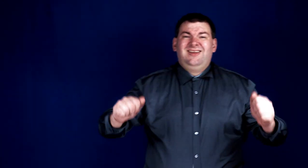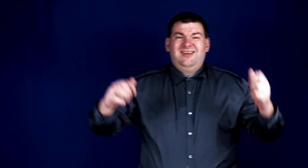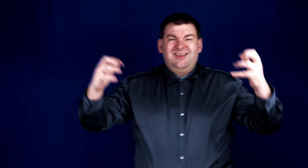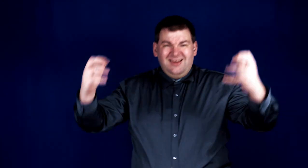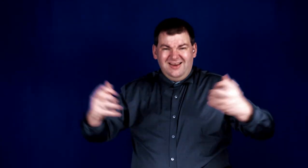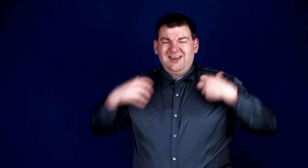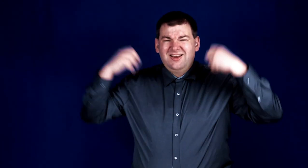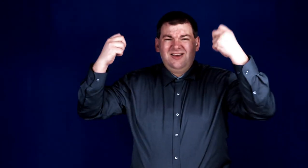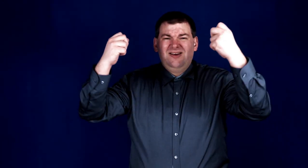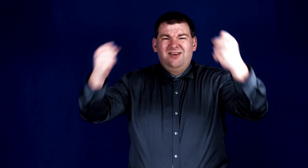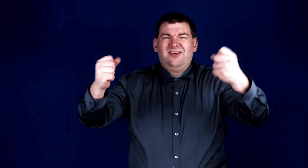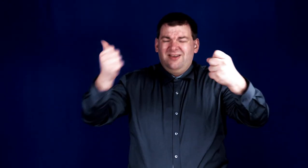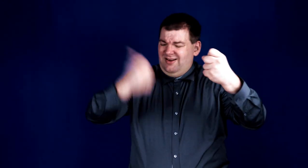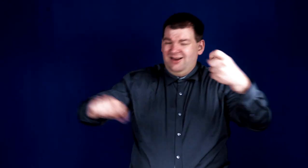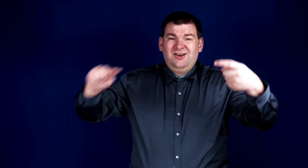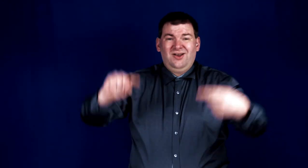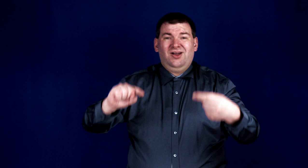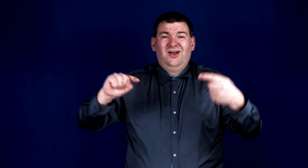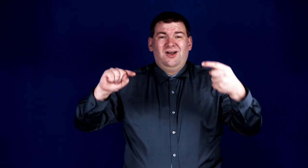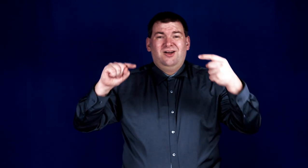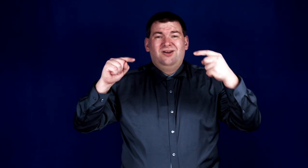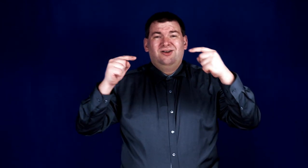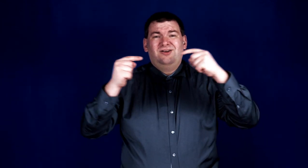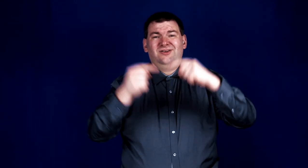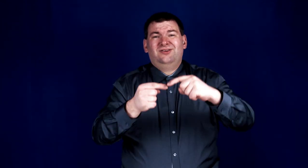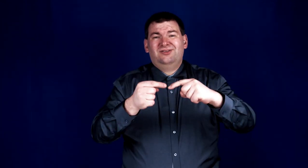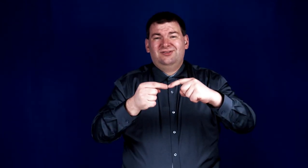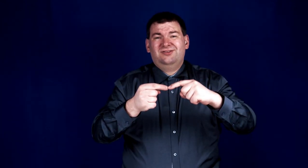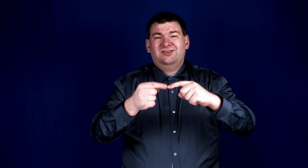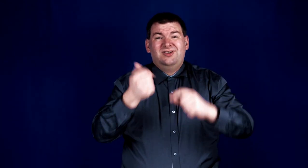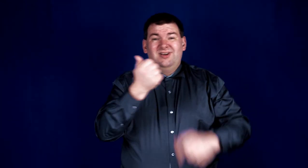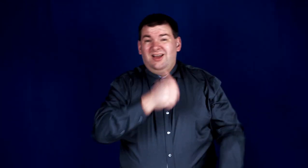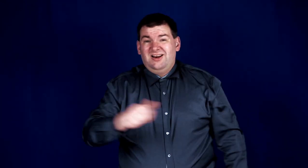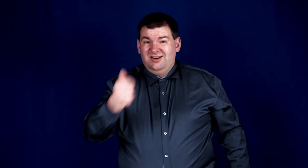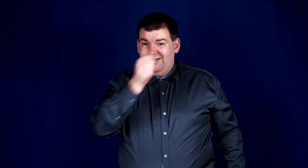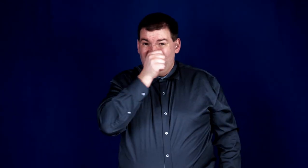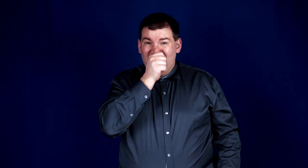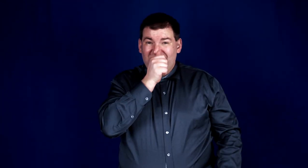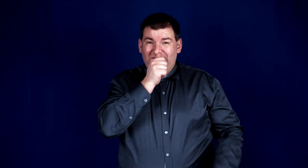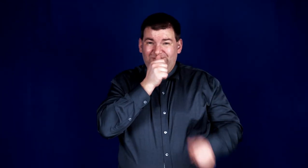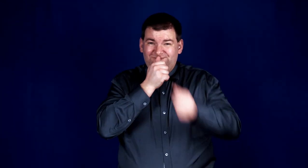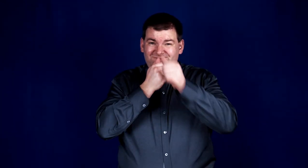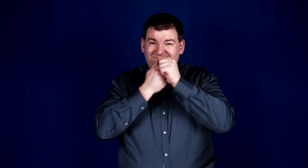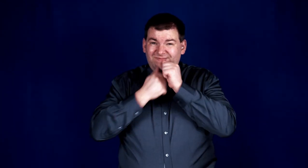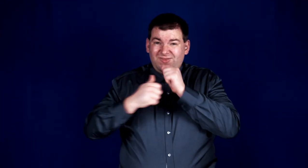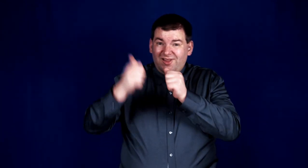He can heal any hurt, any suffering.